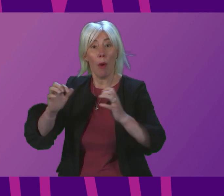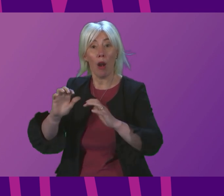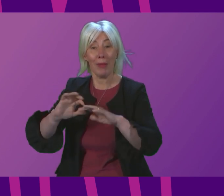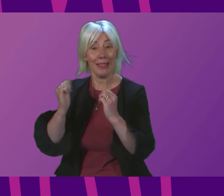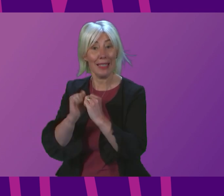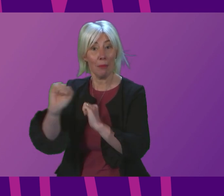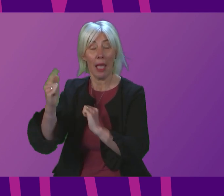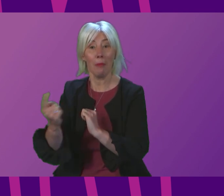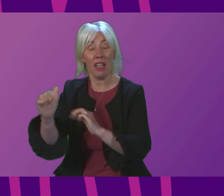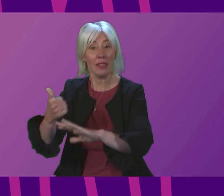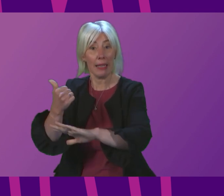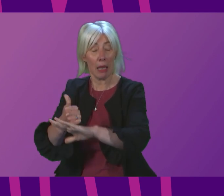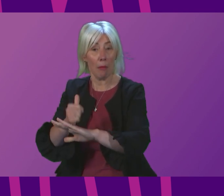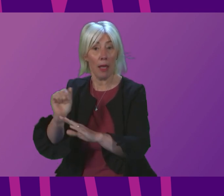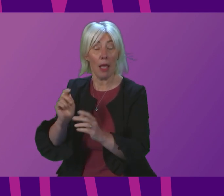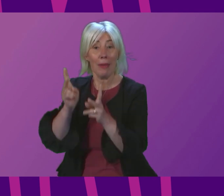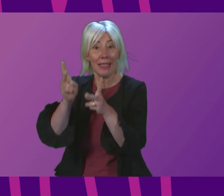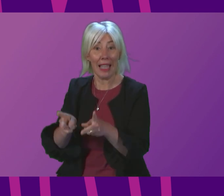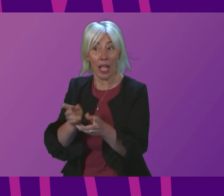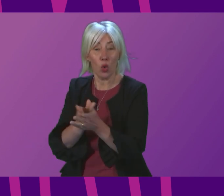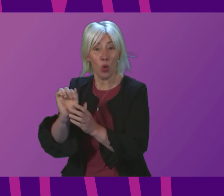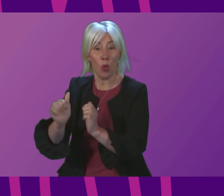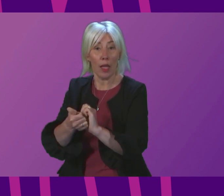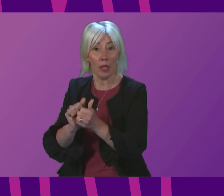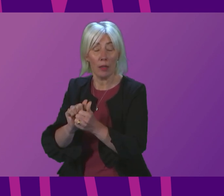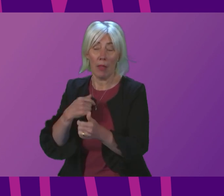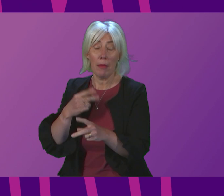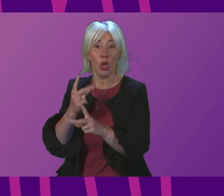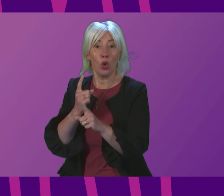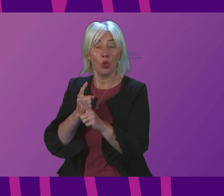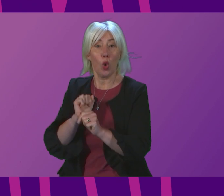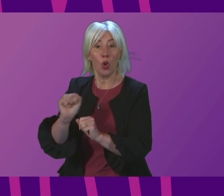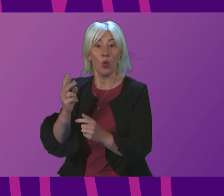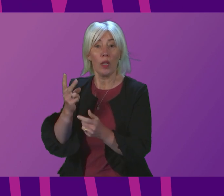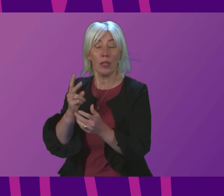I know from having spoken in the past couple of days to his parents, Rodger and Sharon,